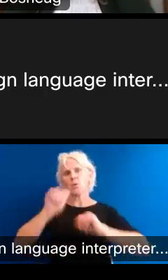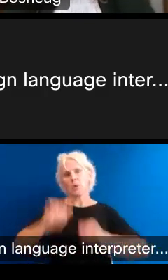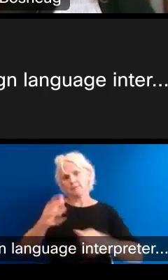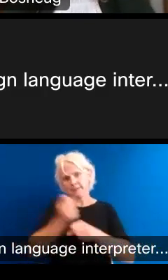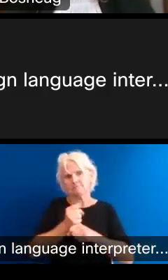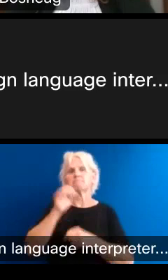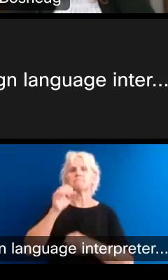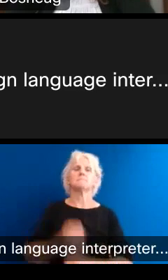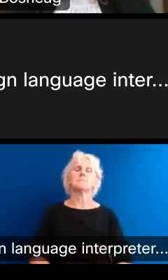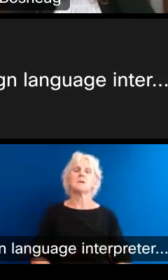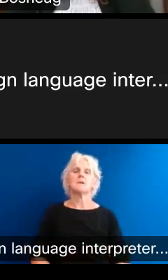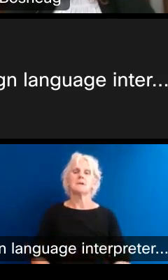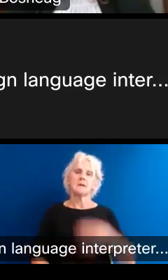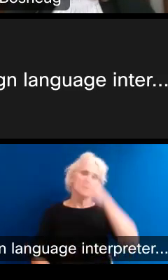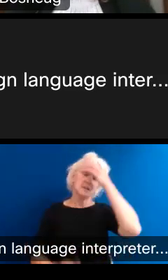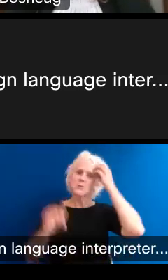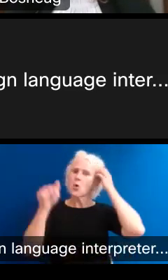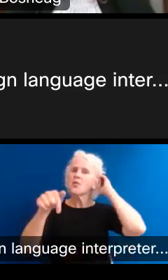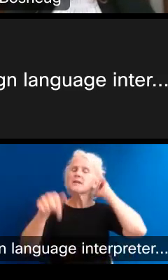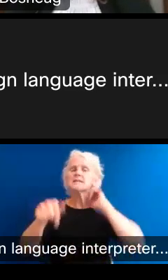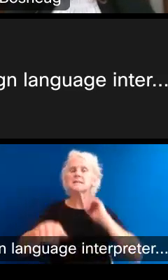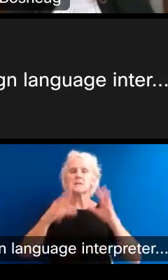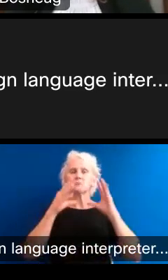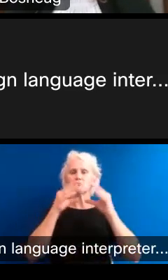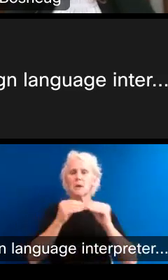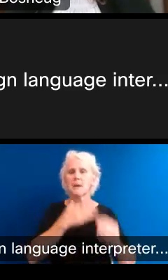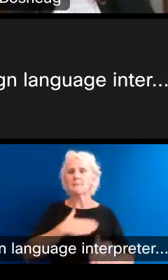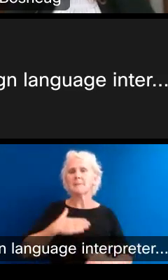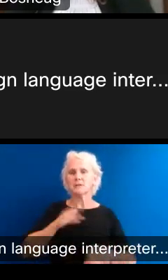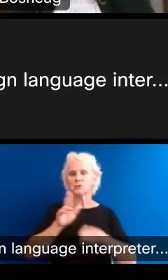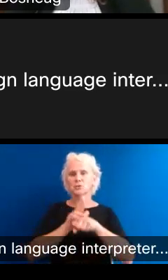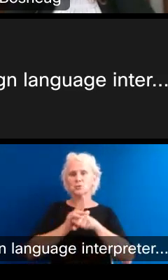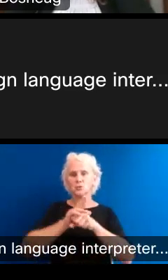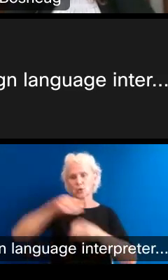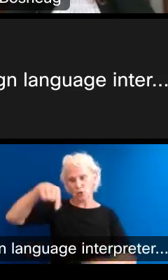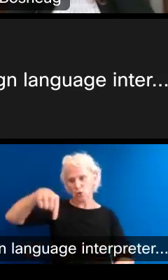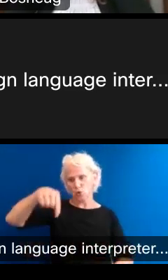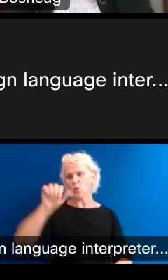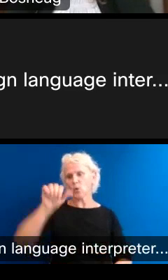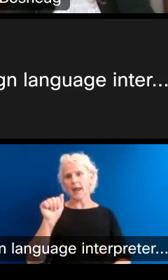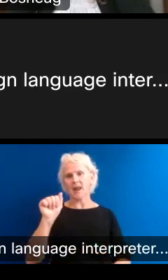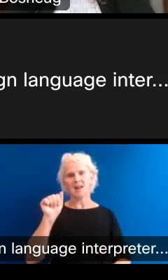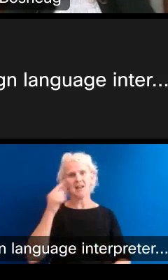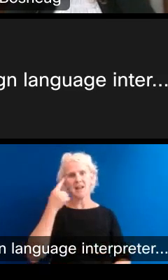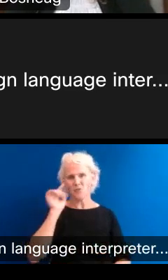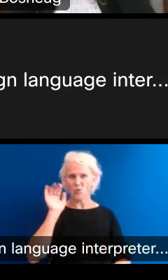So, throughout this webinar please use the Q&A feature for questions and we will